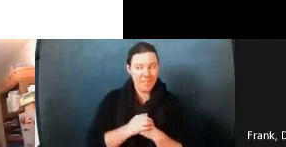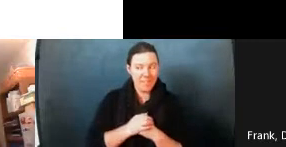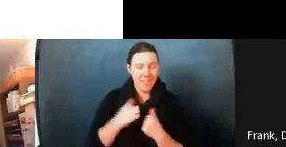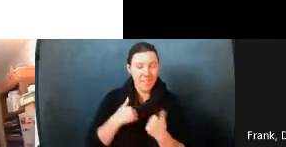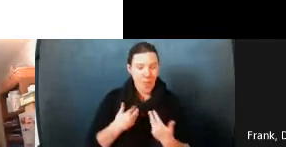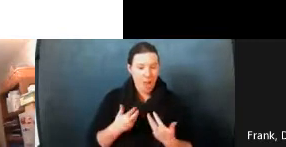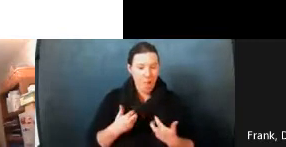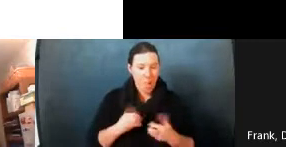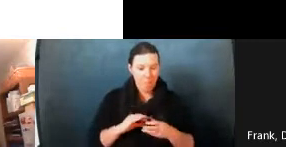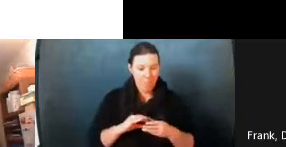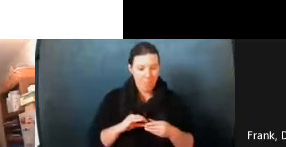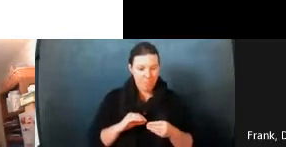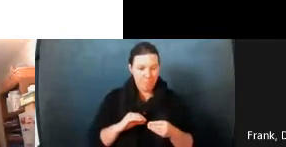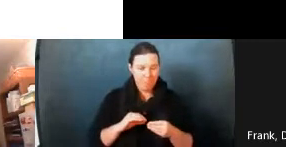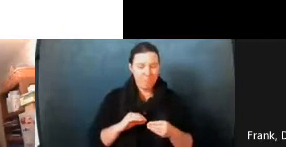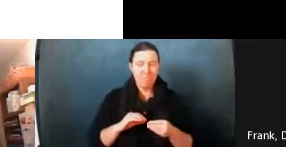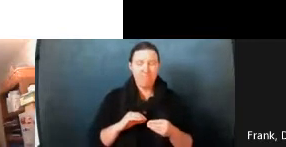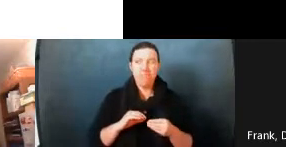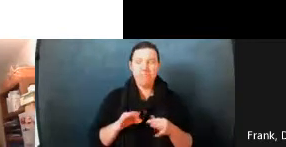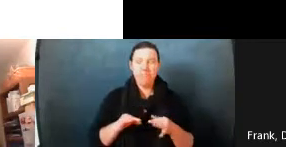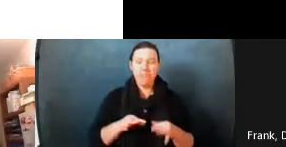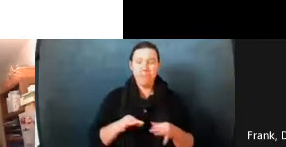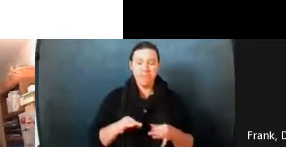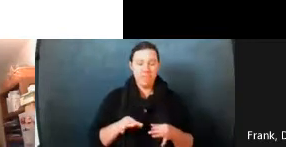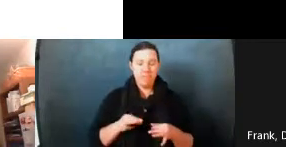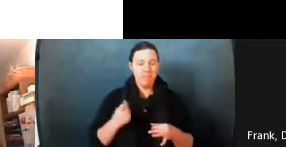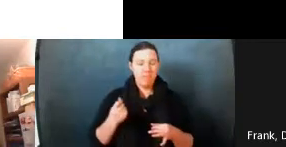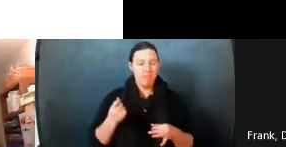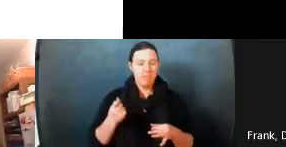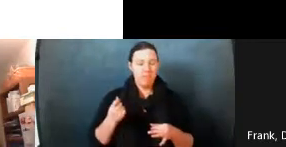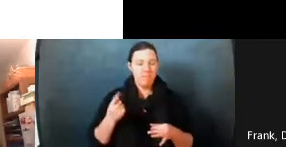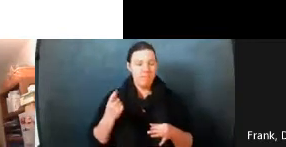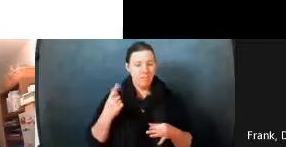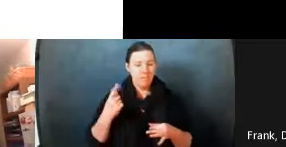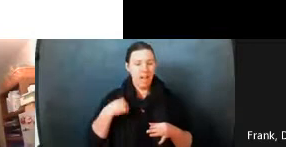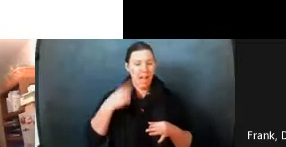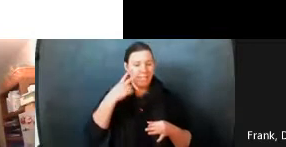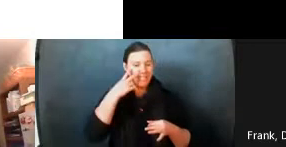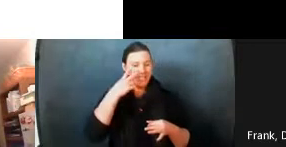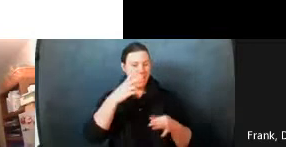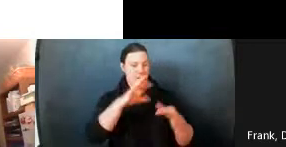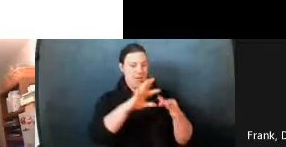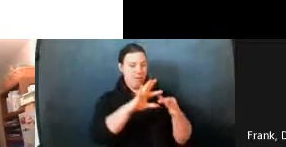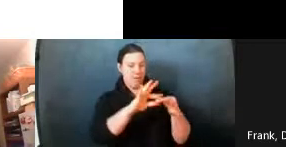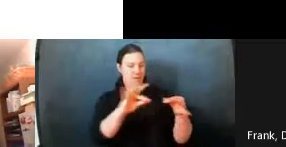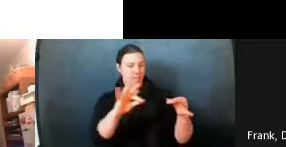when I see, how can healthcare professionals improve so that they are providing fair healthcare?